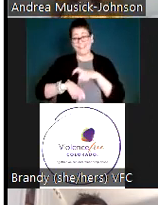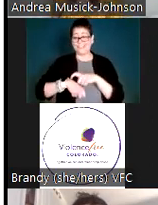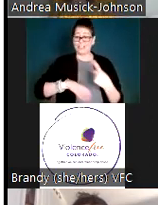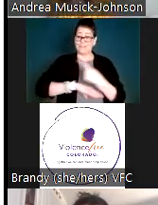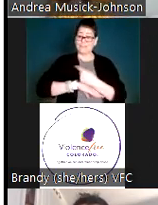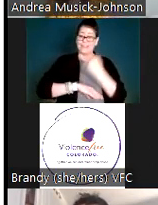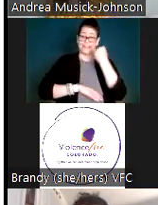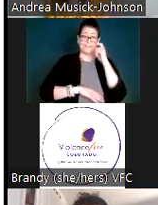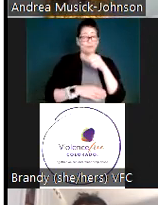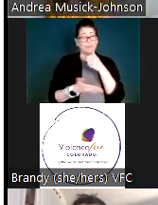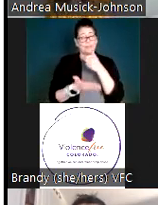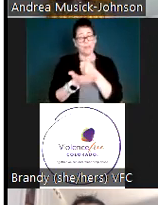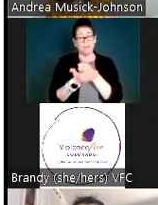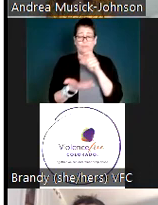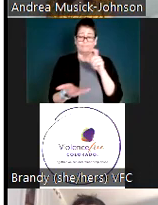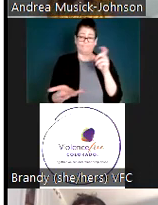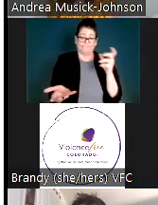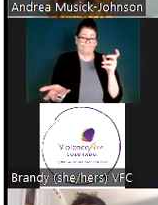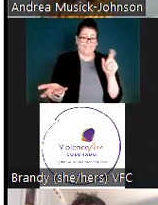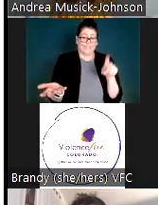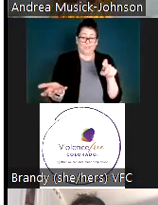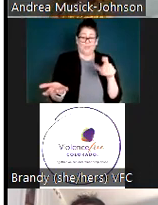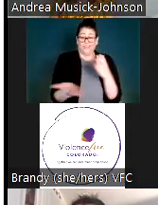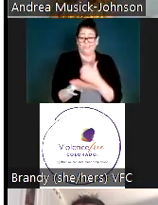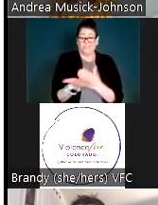or you need to reach out for some sort of assistance, you can do so.